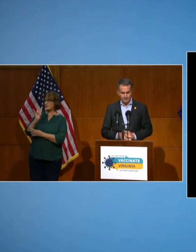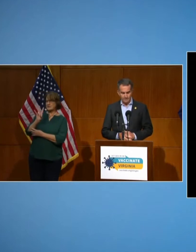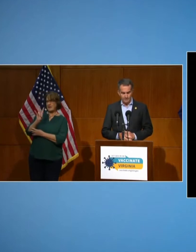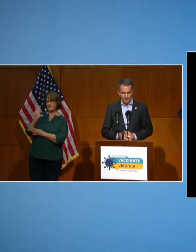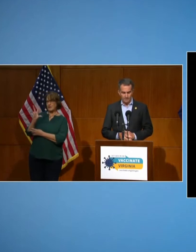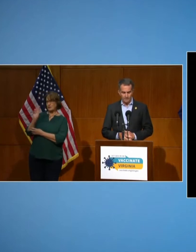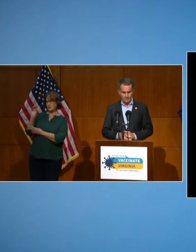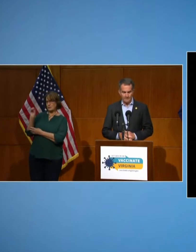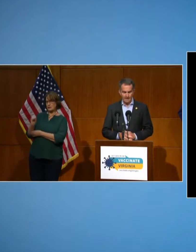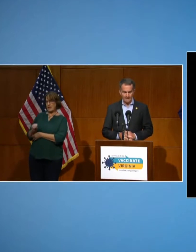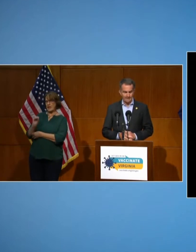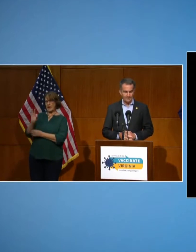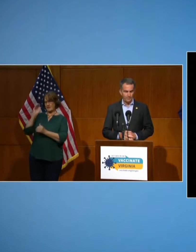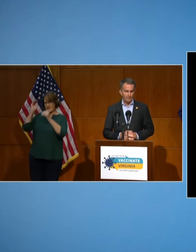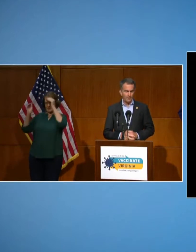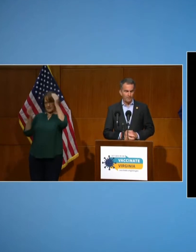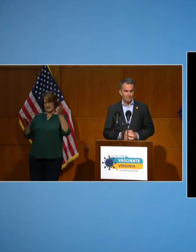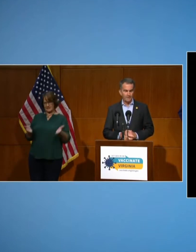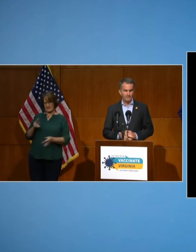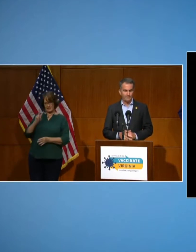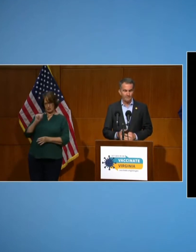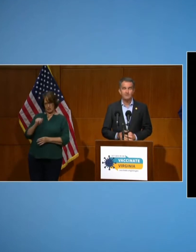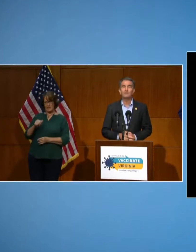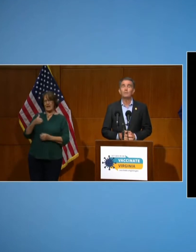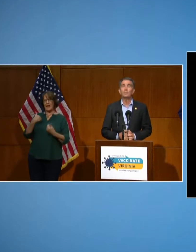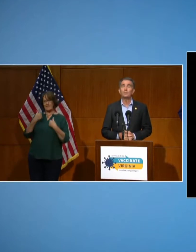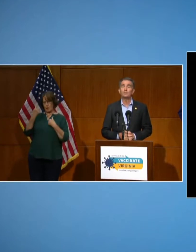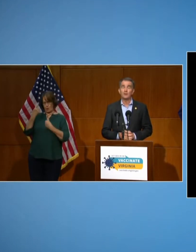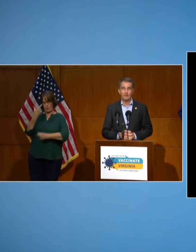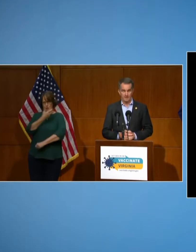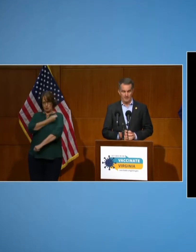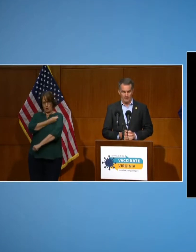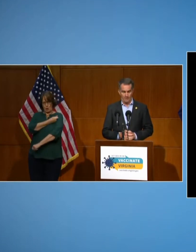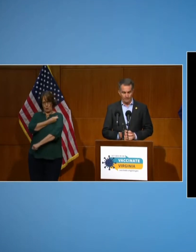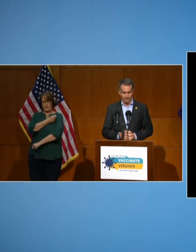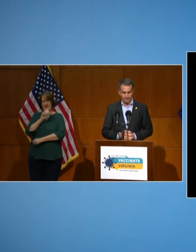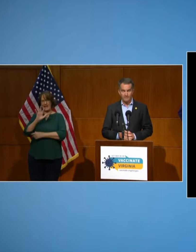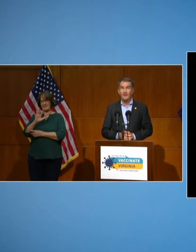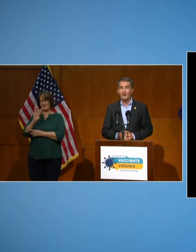had at least one dose and 54% or fully vaccinated.